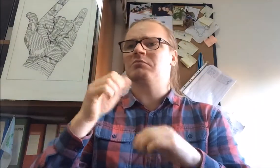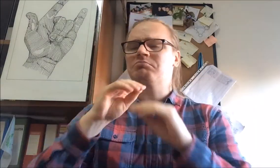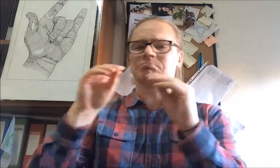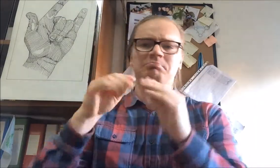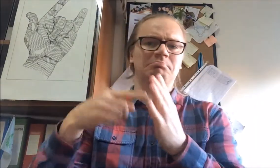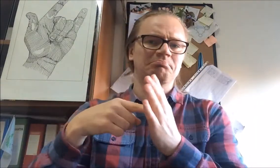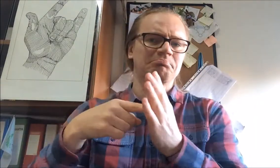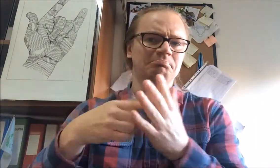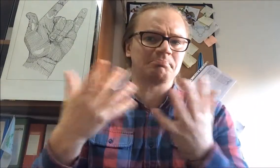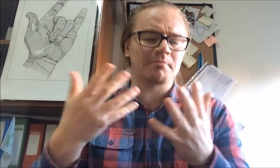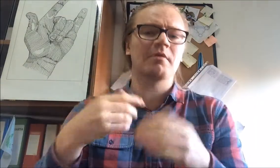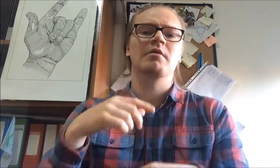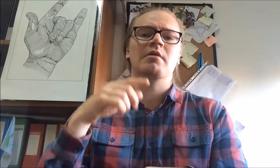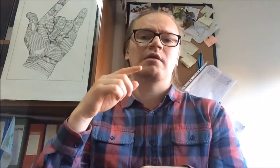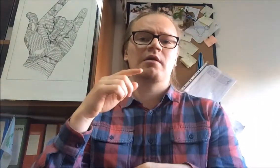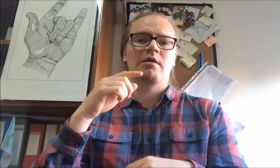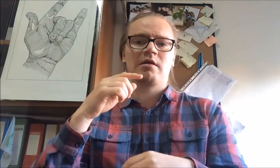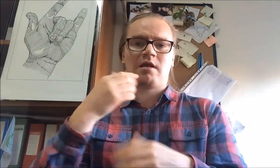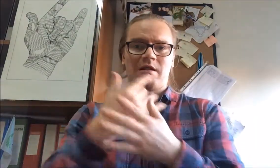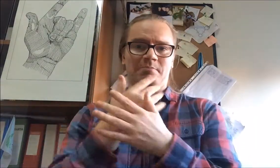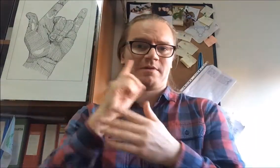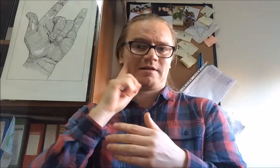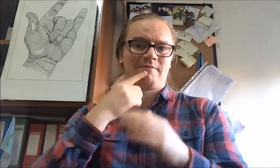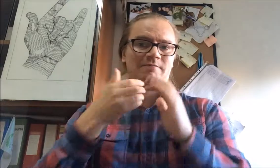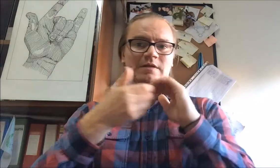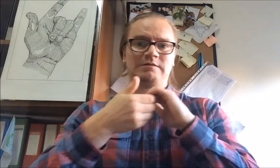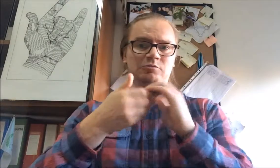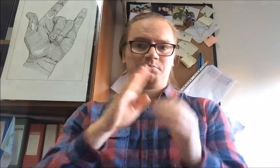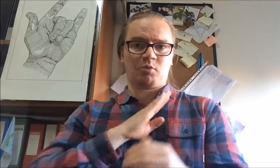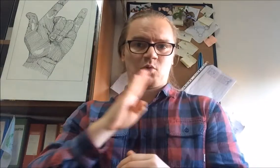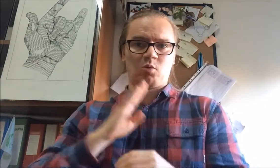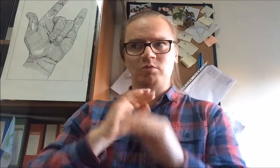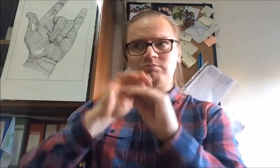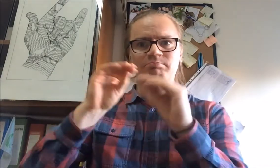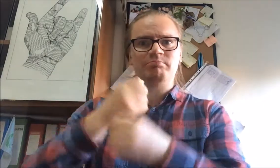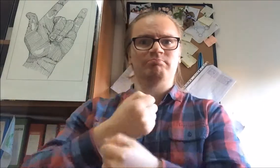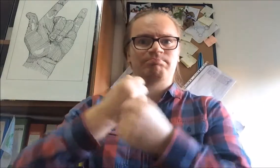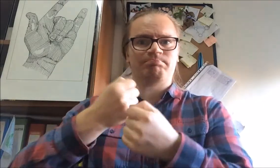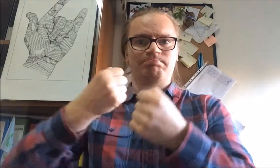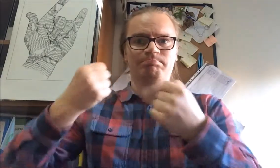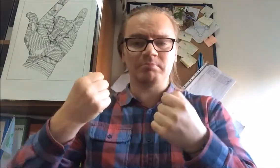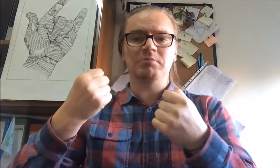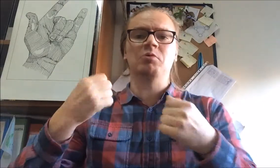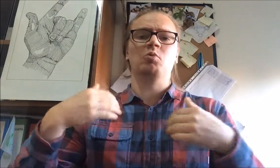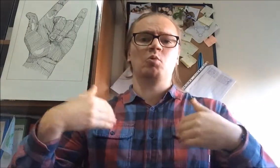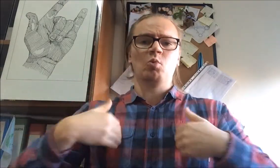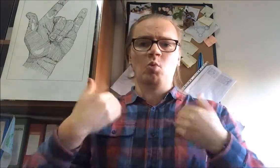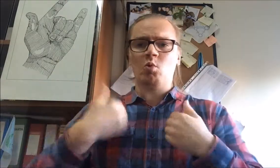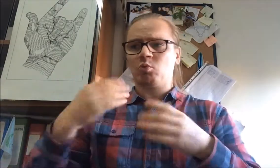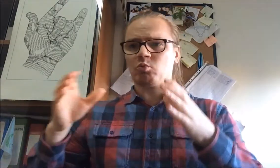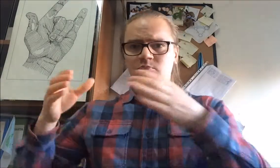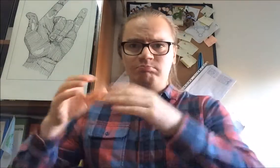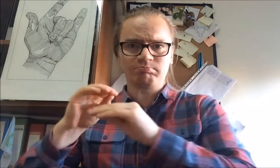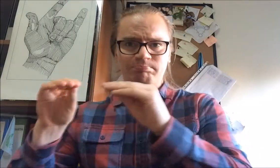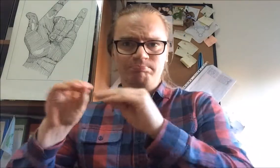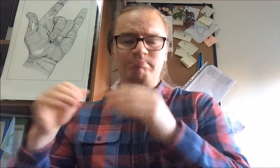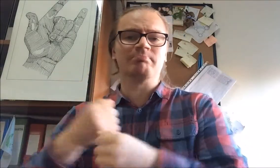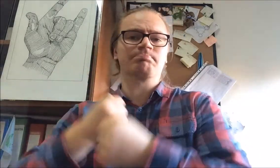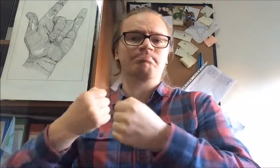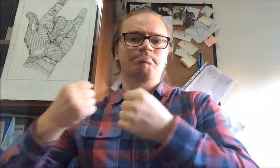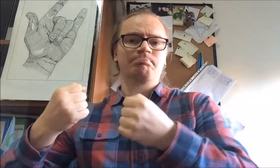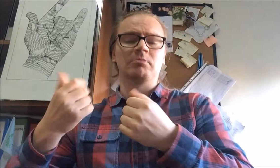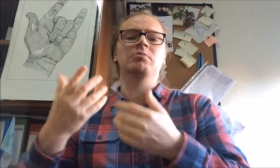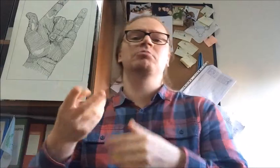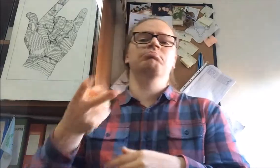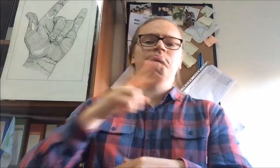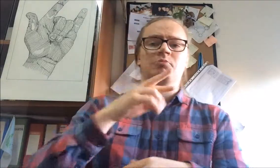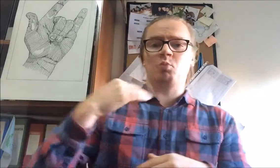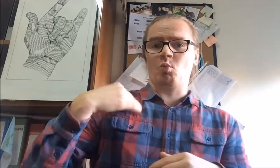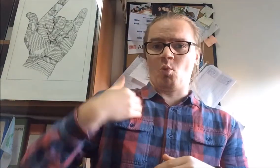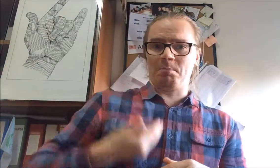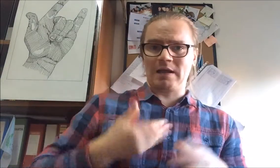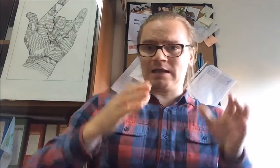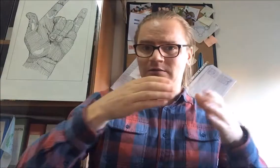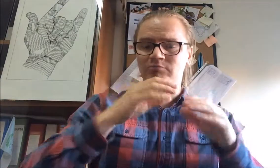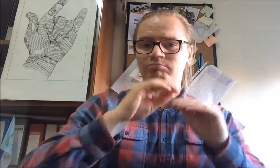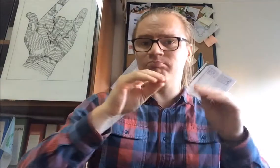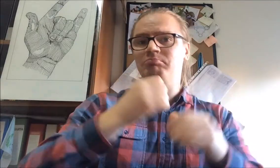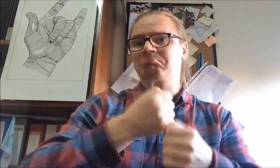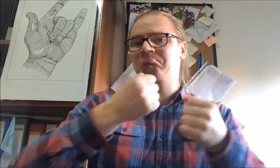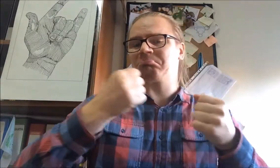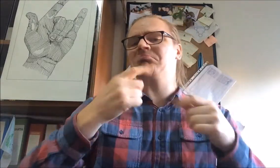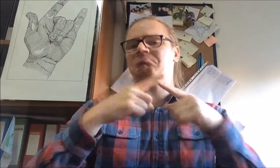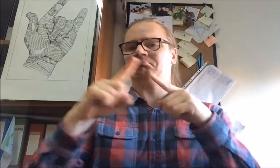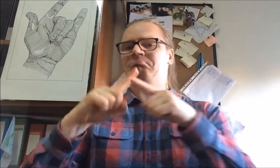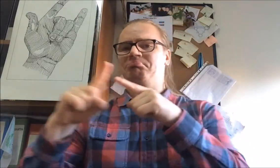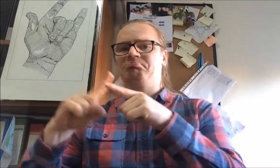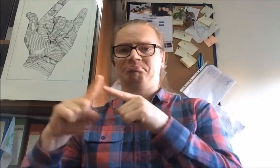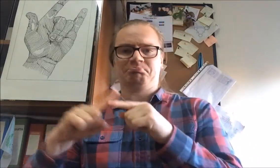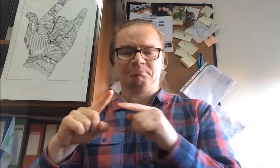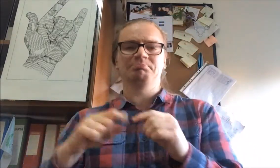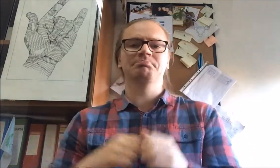Also, the board of ANAD and communities as Deaf youth and Deaf women receive similar empowerment training.